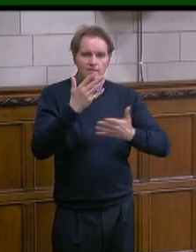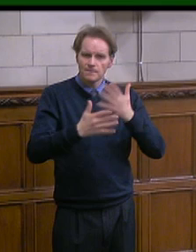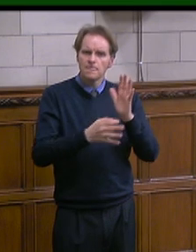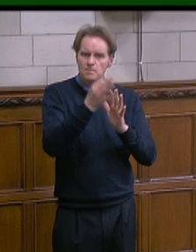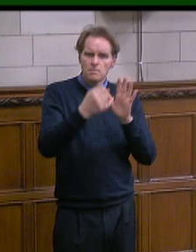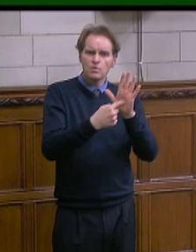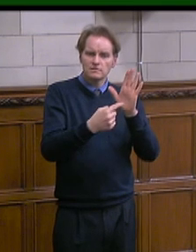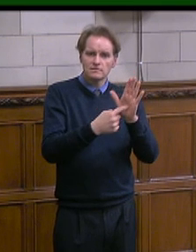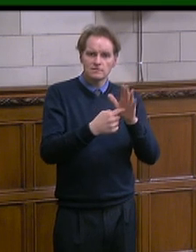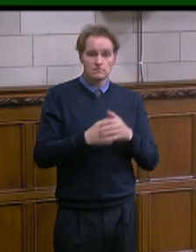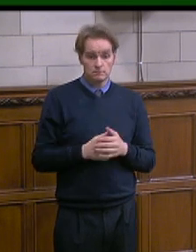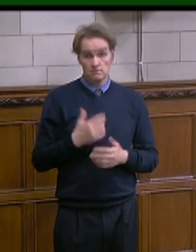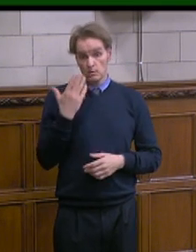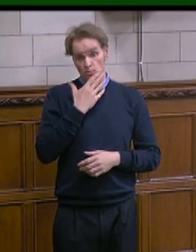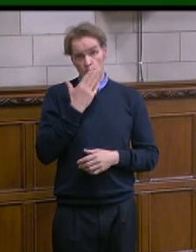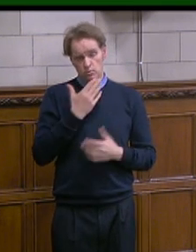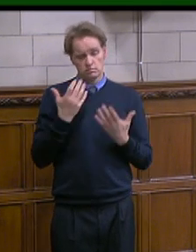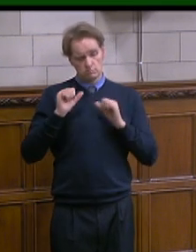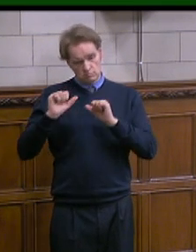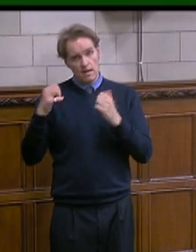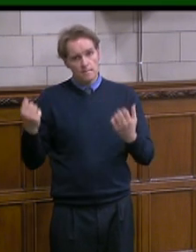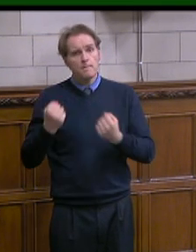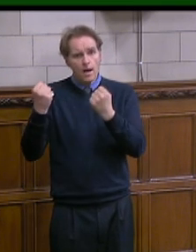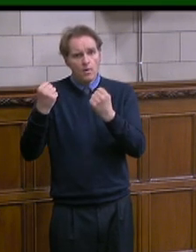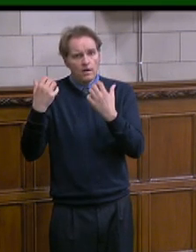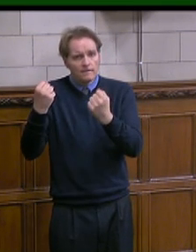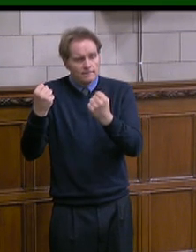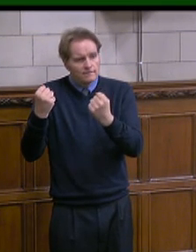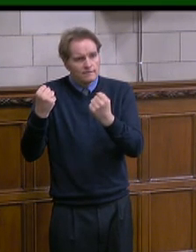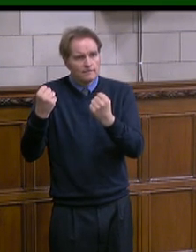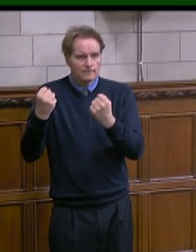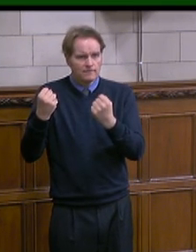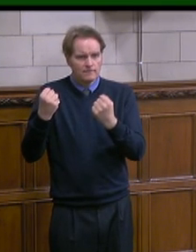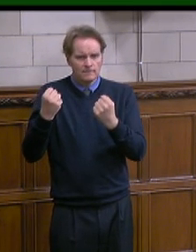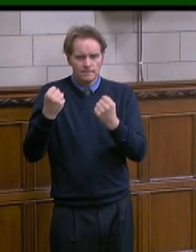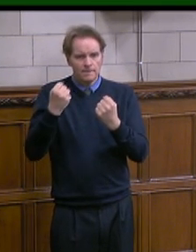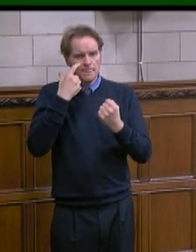Schools have the power to create an almost perfect example—a microcosm almost—of